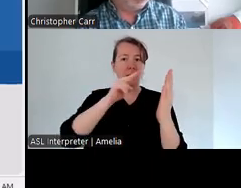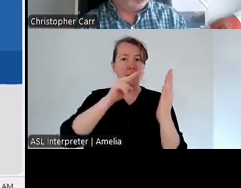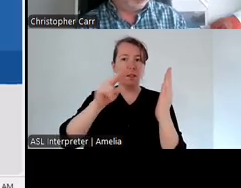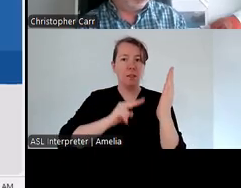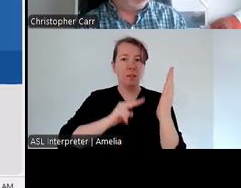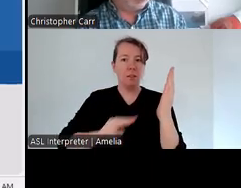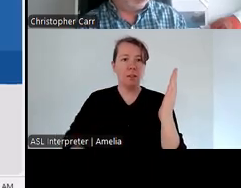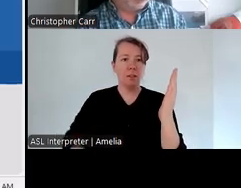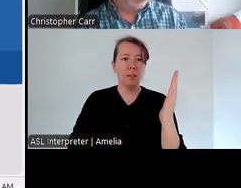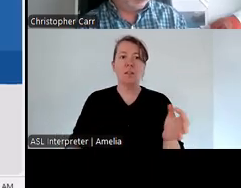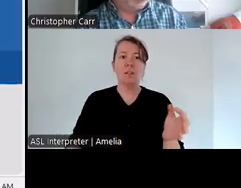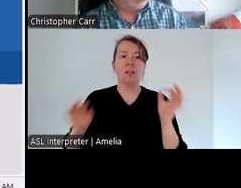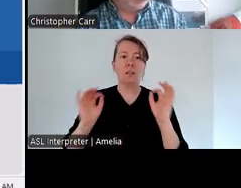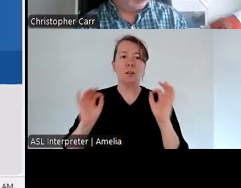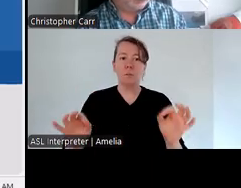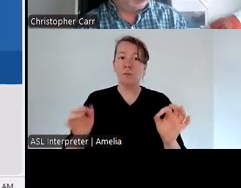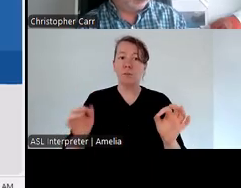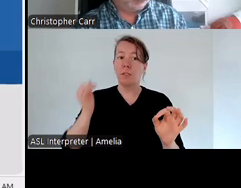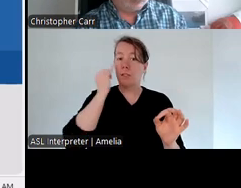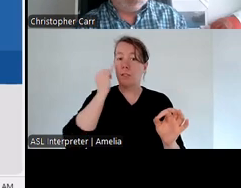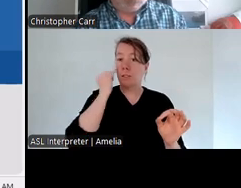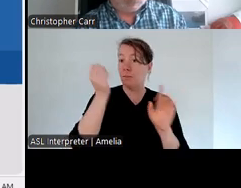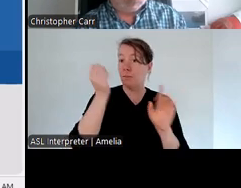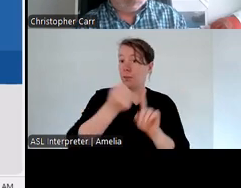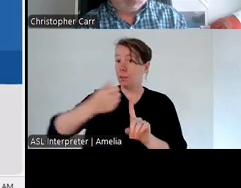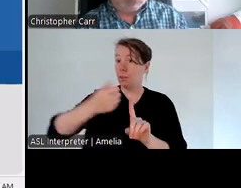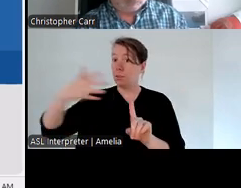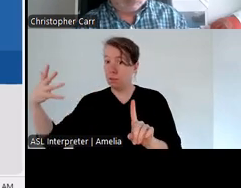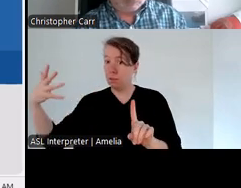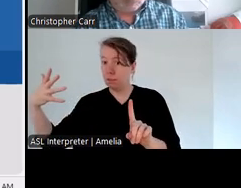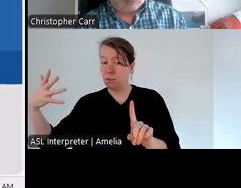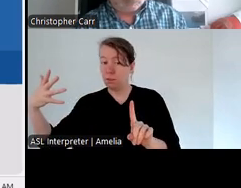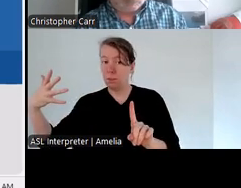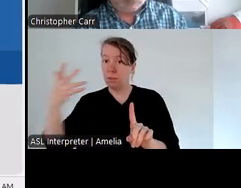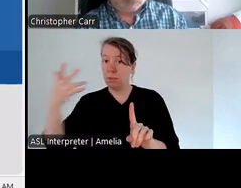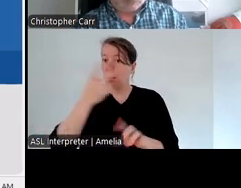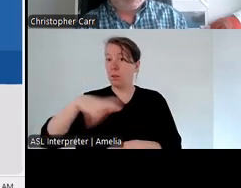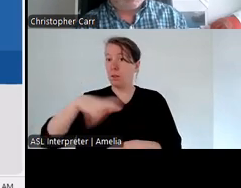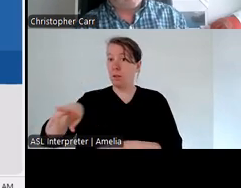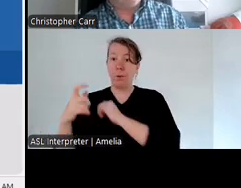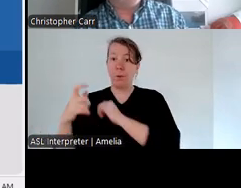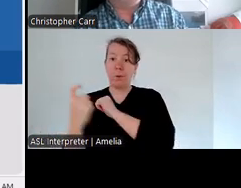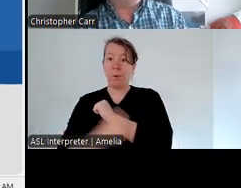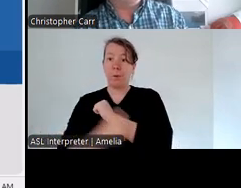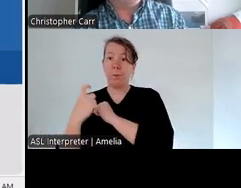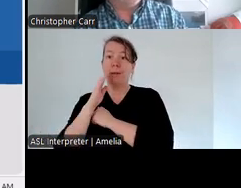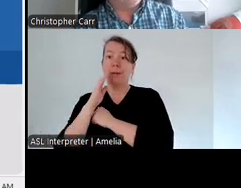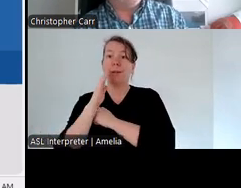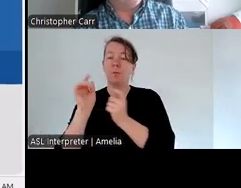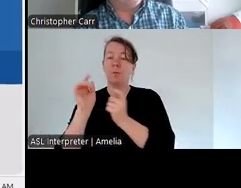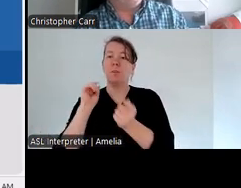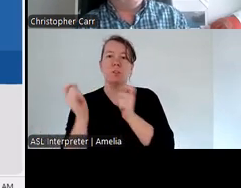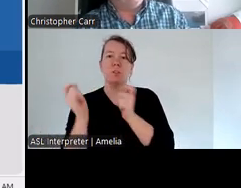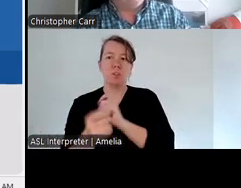And if I switch from compact to descriptive, boom. It automatically changes and gives you that more descriptive version.